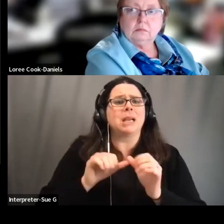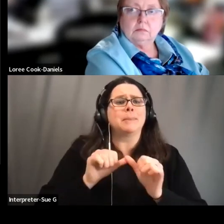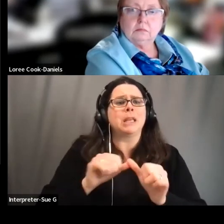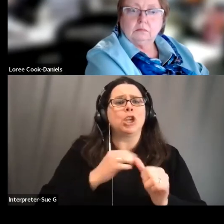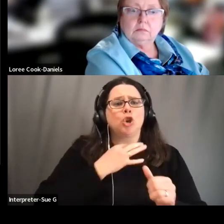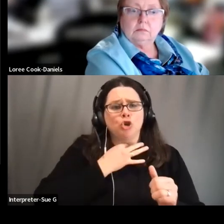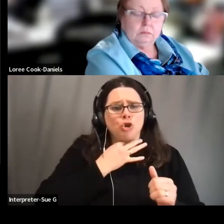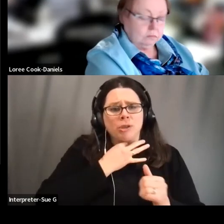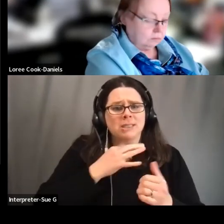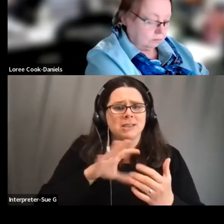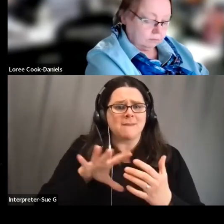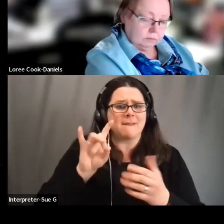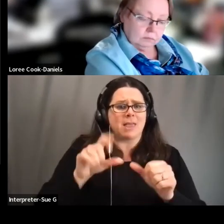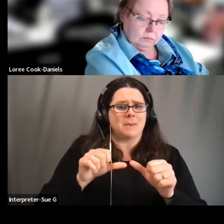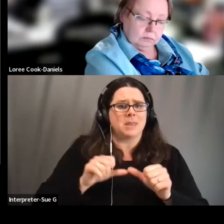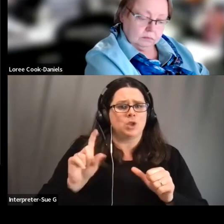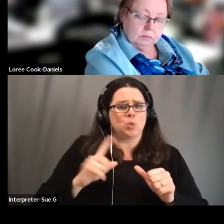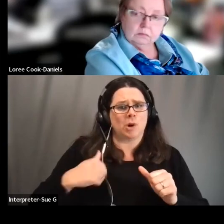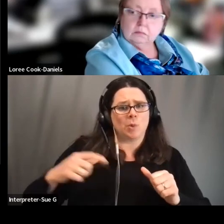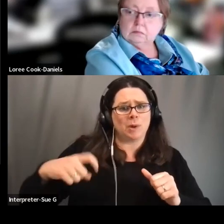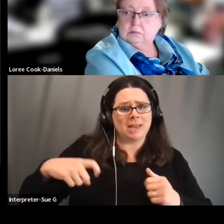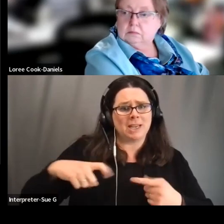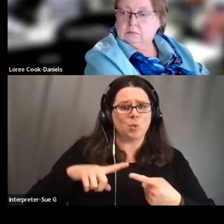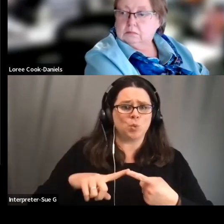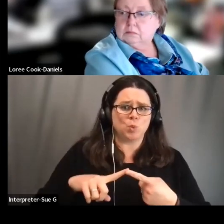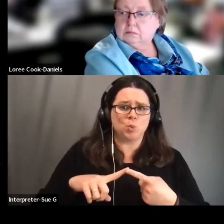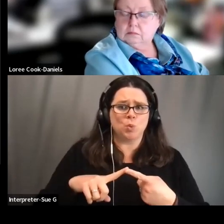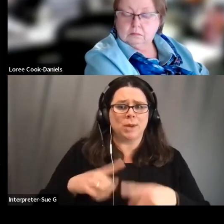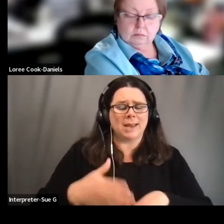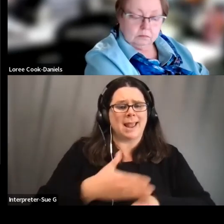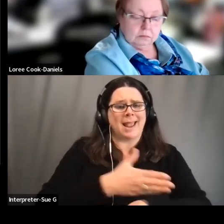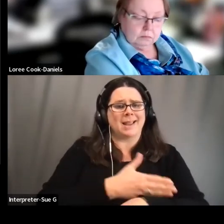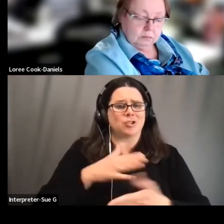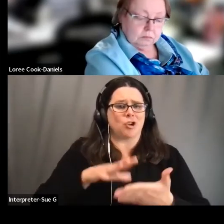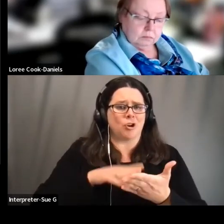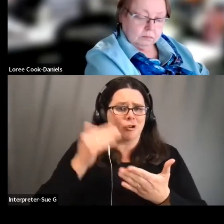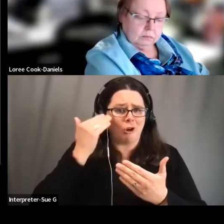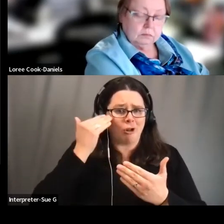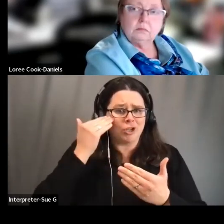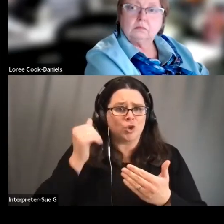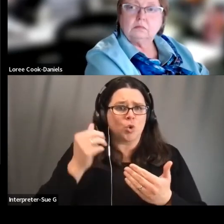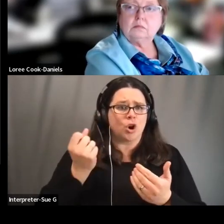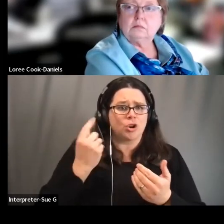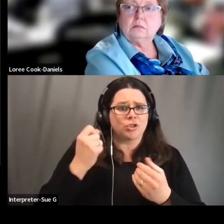and to find the places that we need to enhance our knowledge or understanding of something.